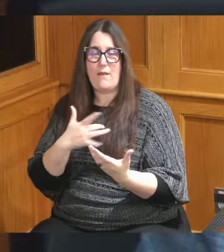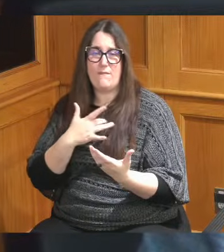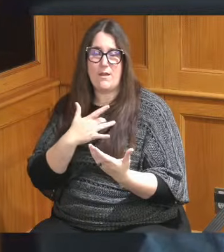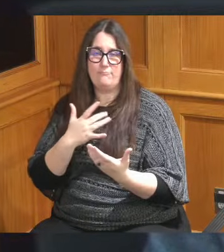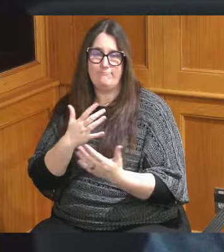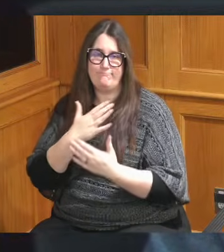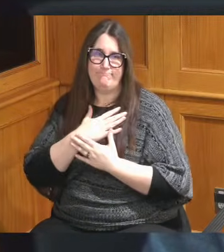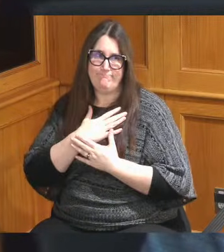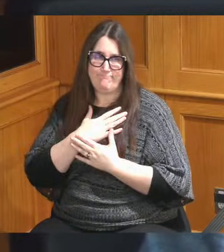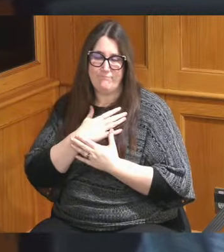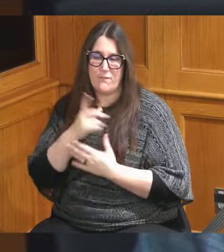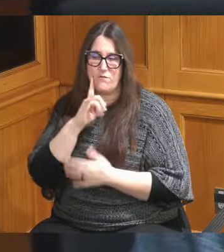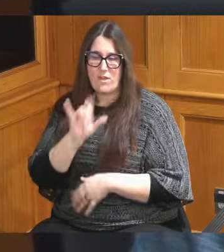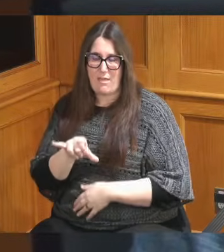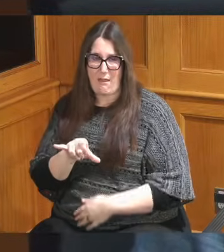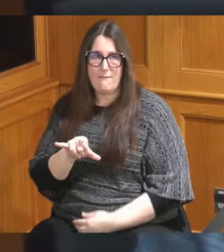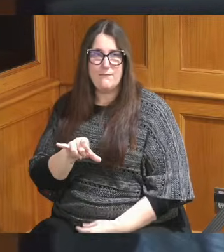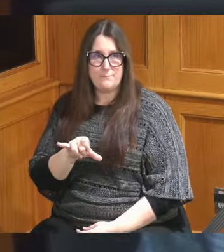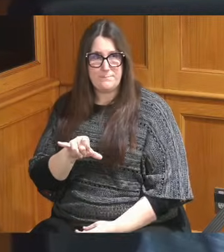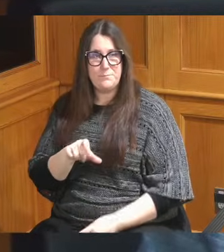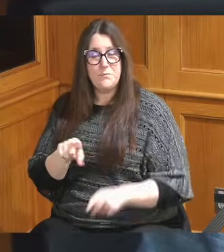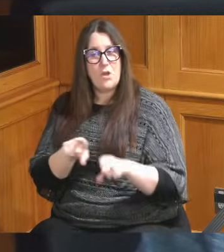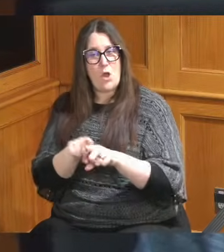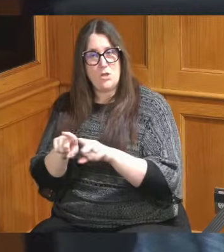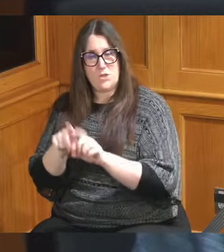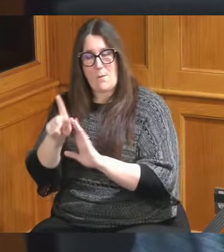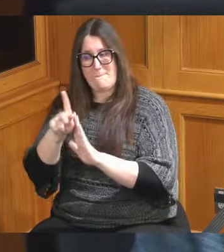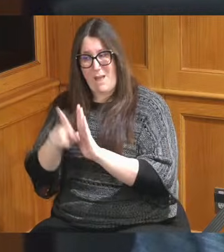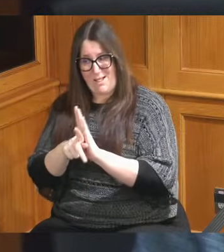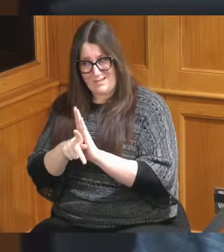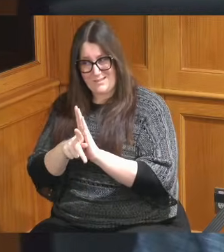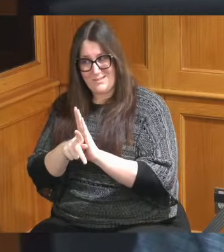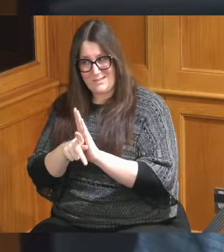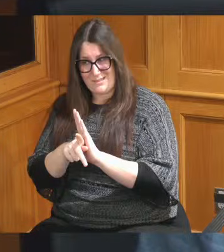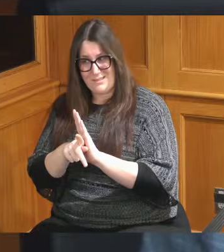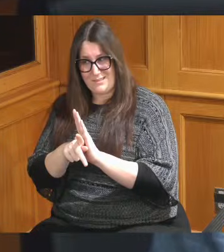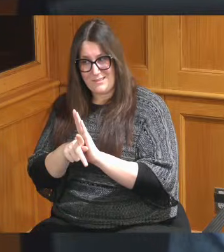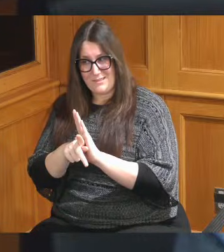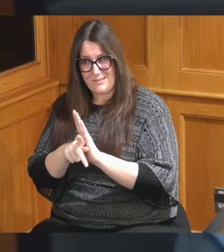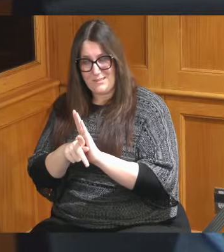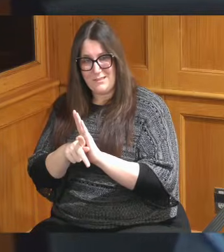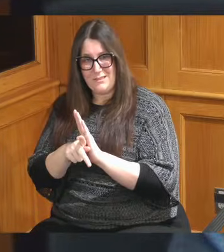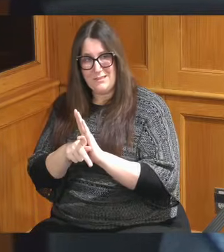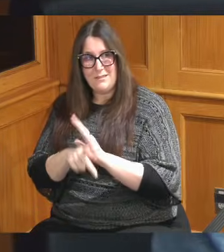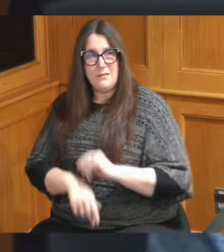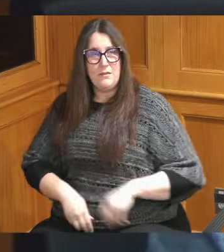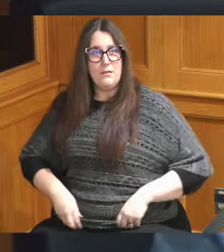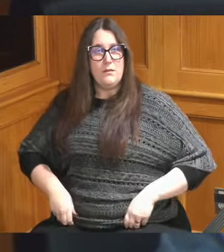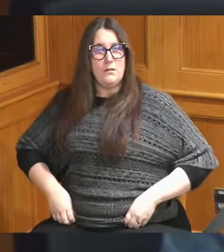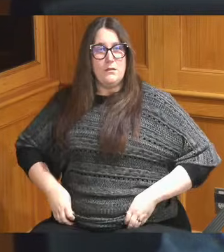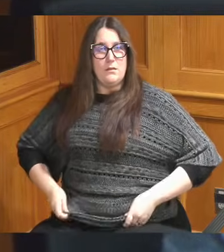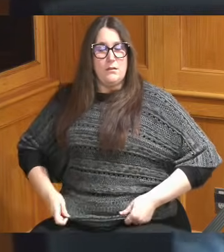I'm also just as a policy matter want to think through because we have gotten some communication